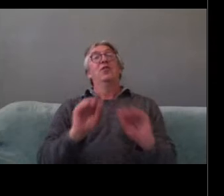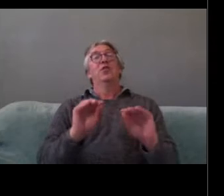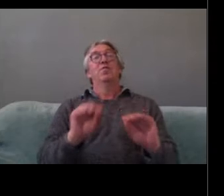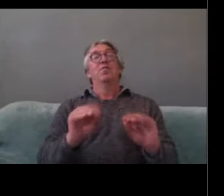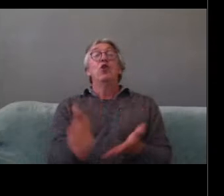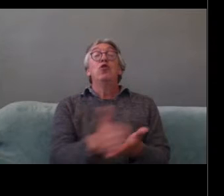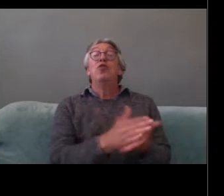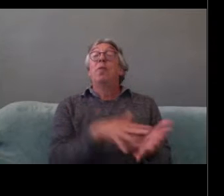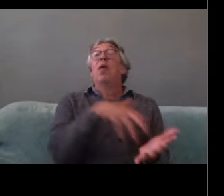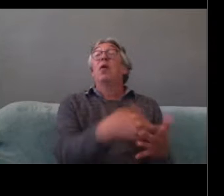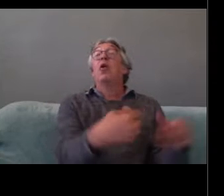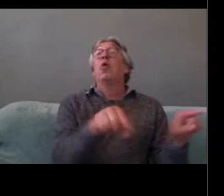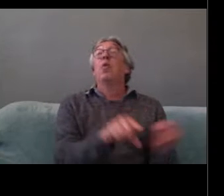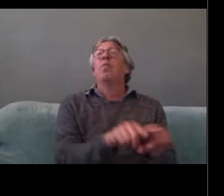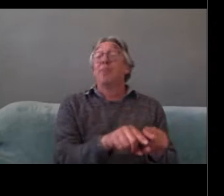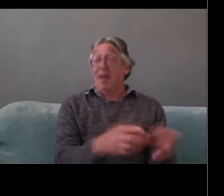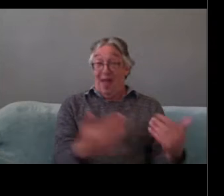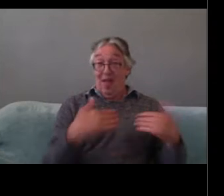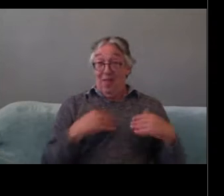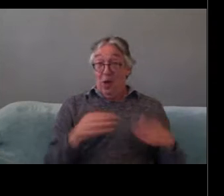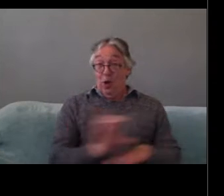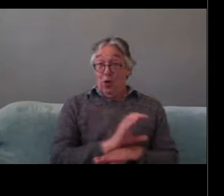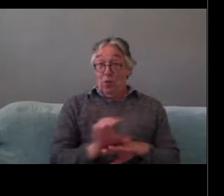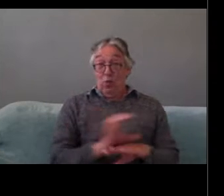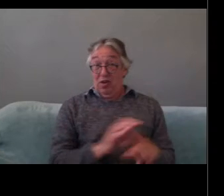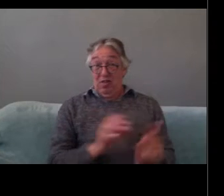the necessary equipment or access to go to the facilities.